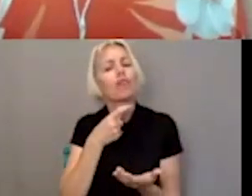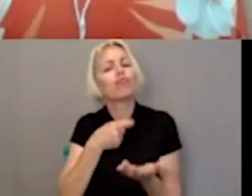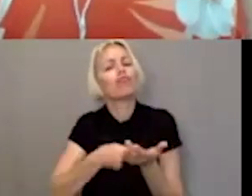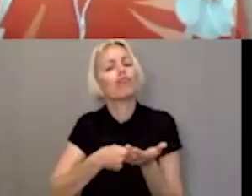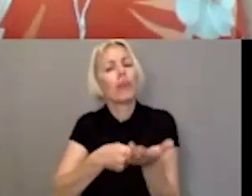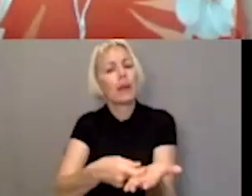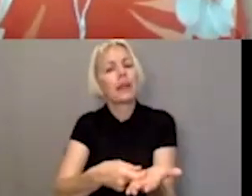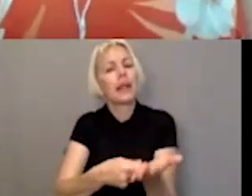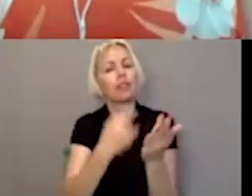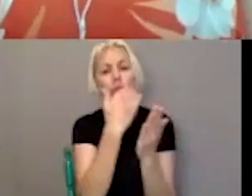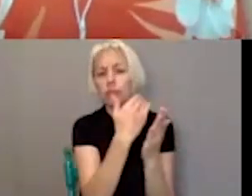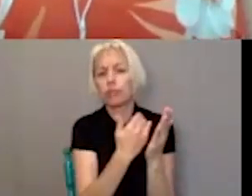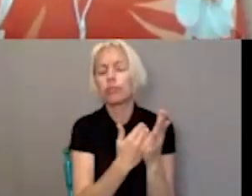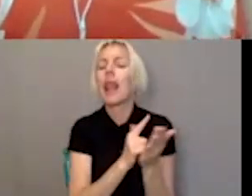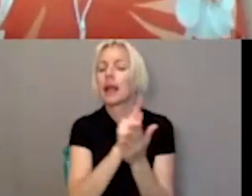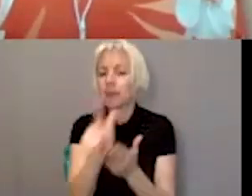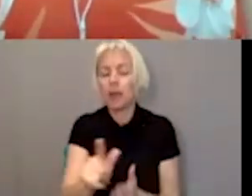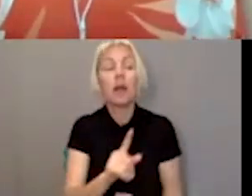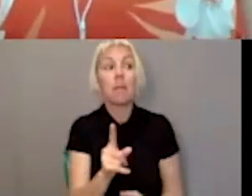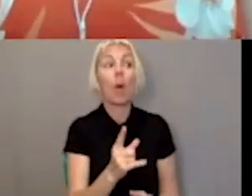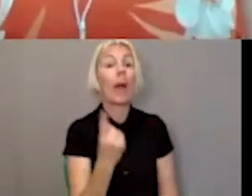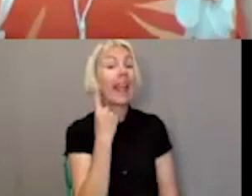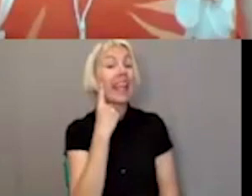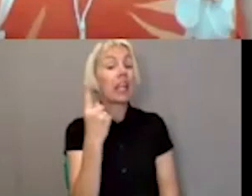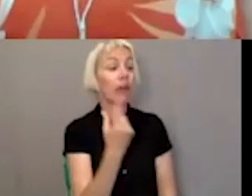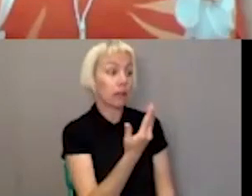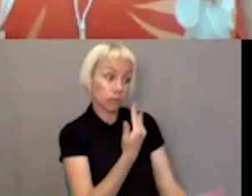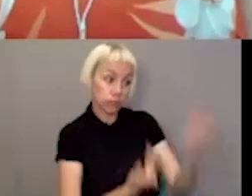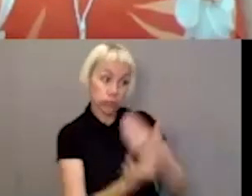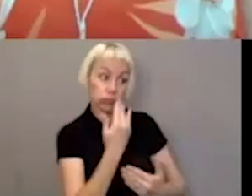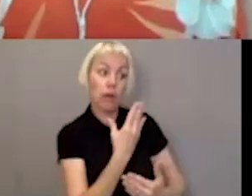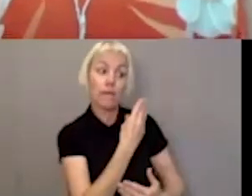from people with lived experience. They are sharing their stories often for the very first